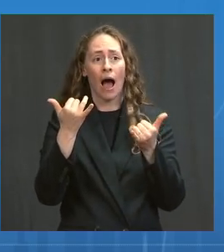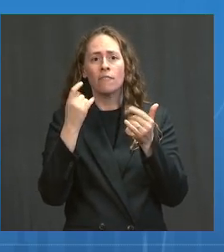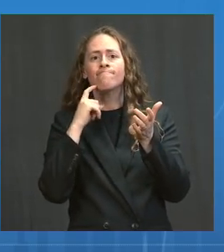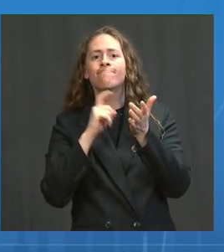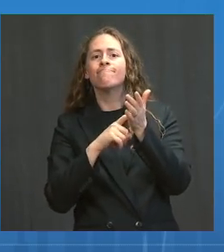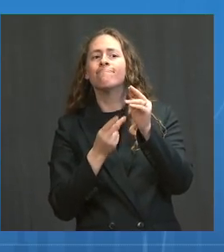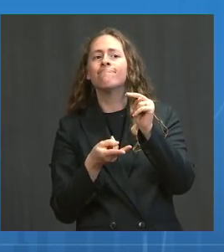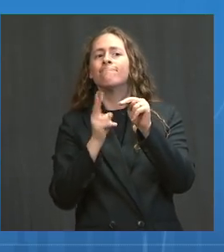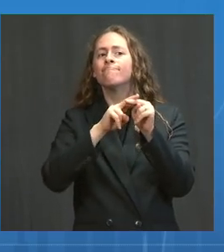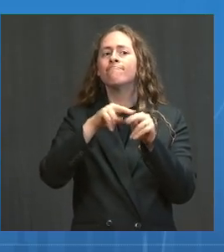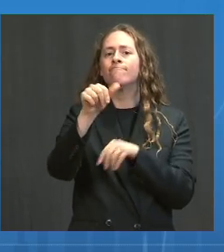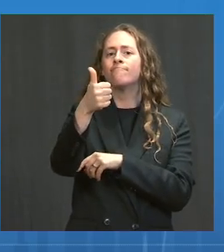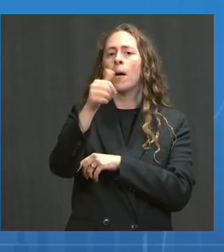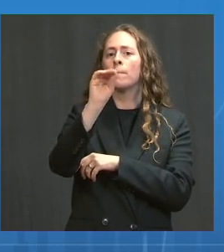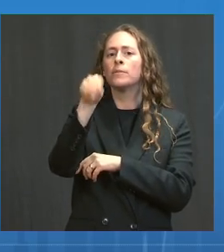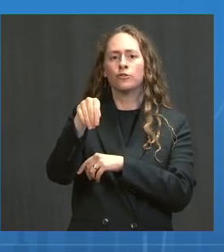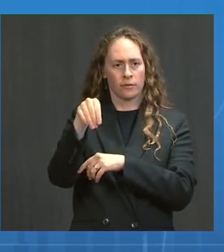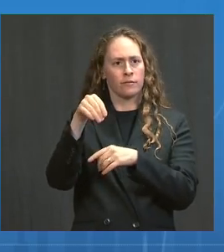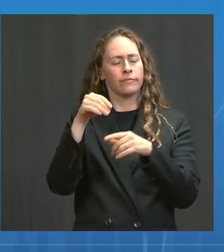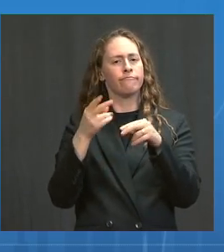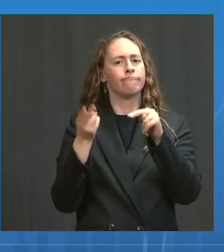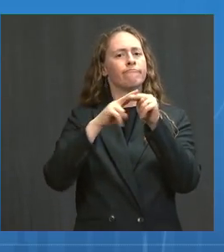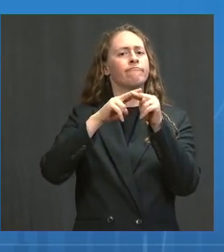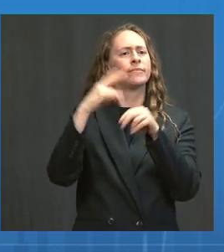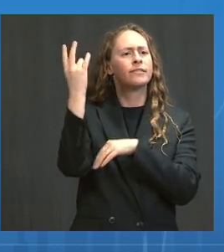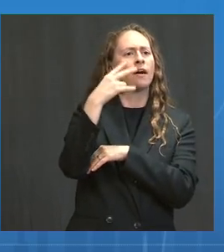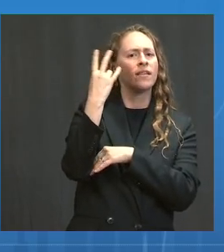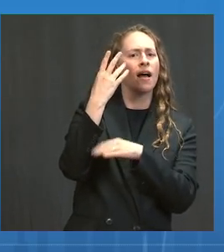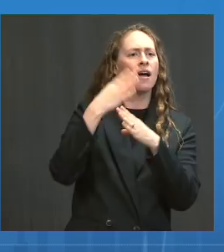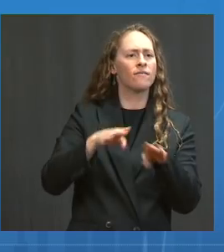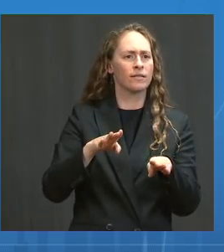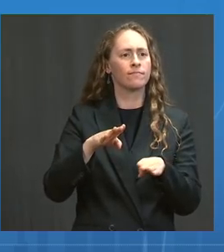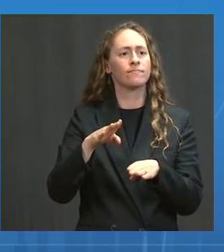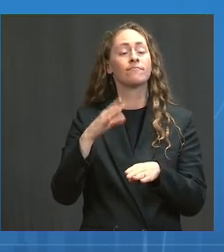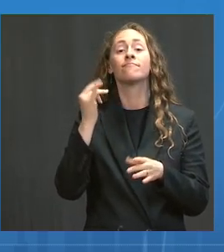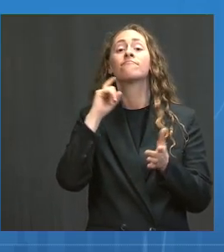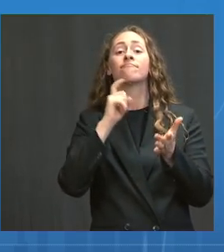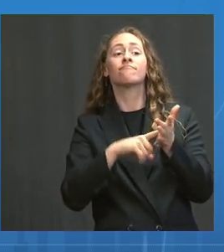The seven-day average of hospital admissions is about 1,822 per day,